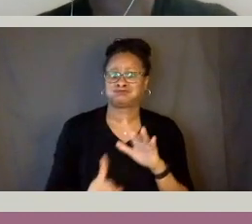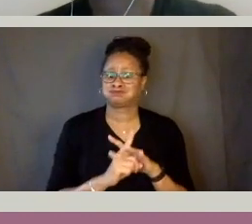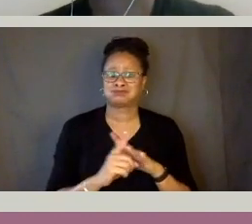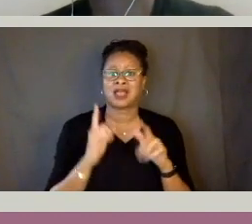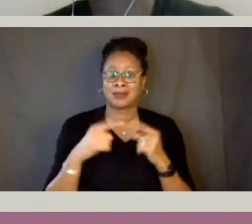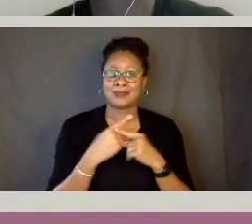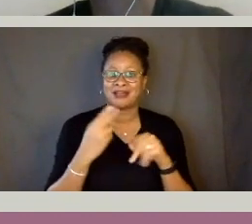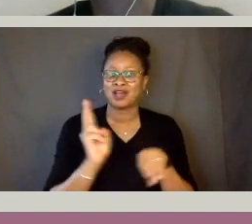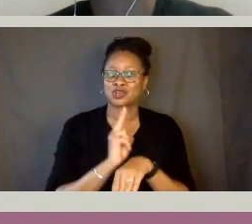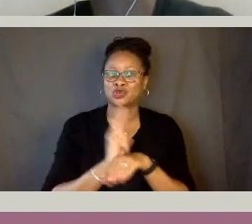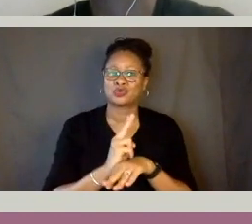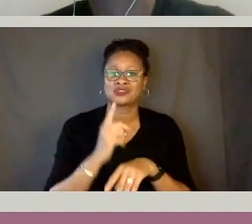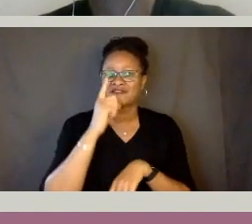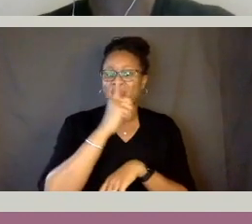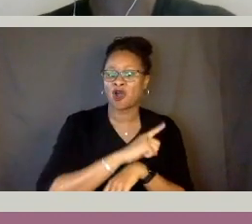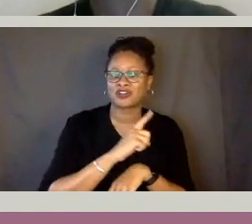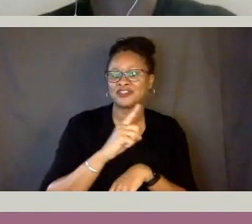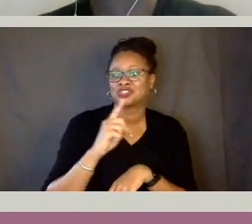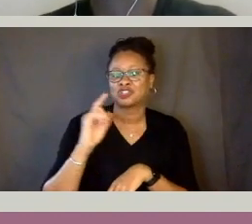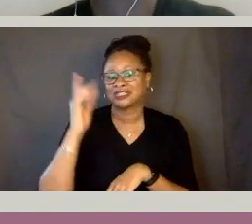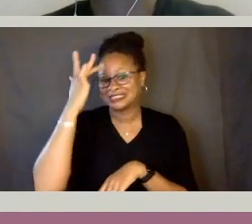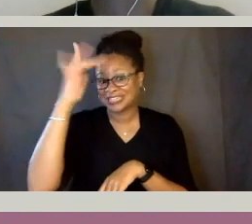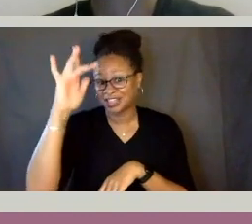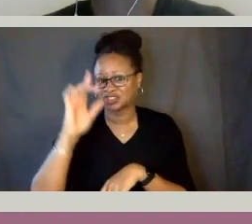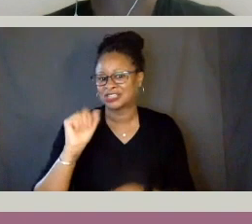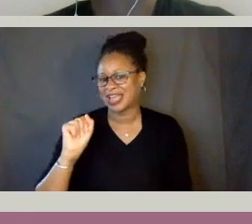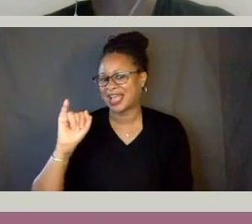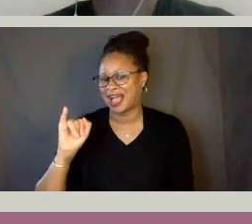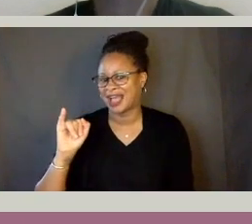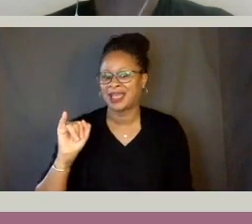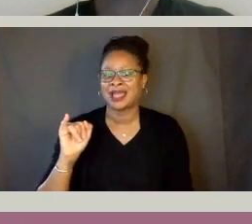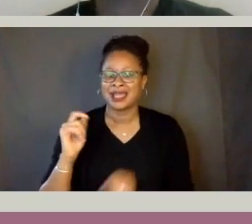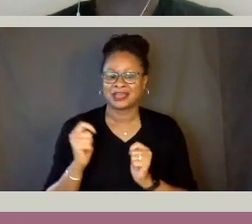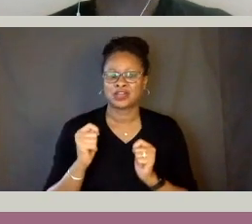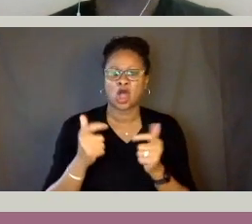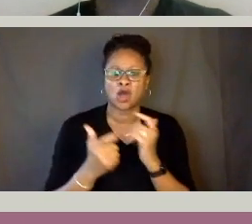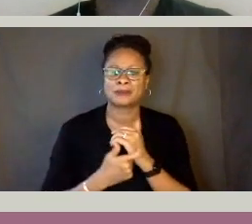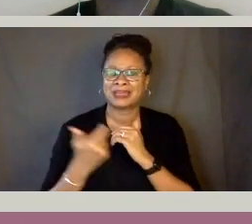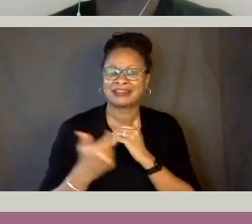of artificial intelligence and automating this processes meant to save time.